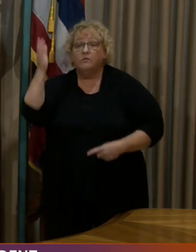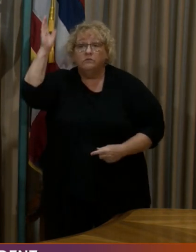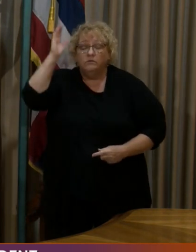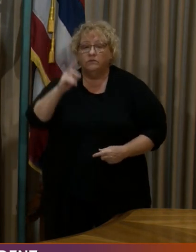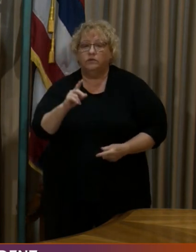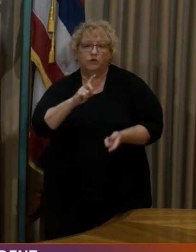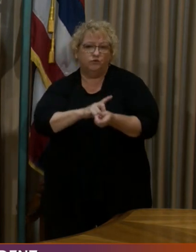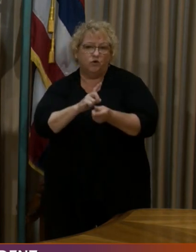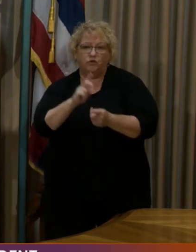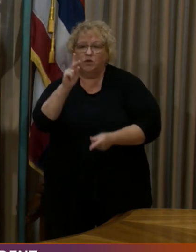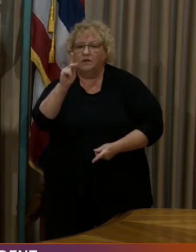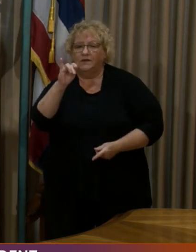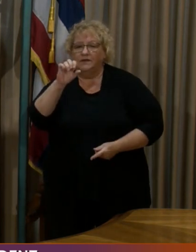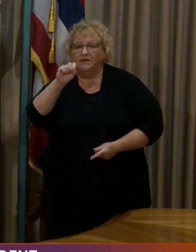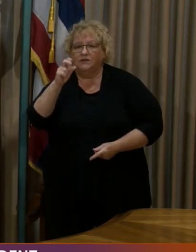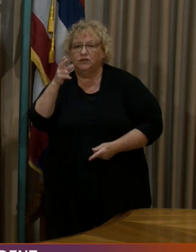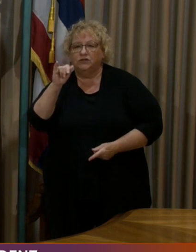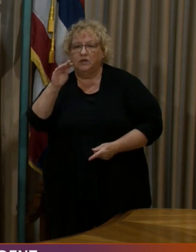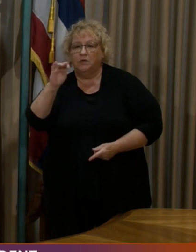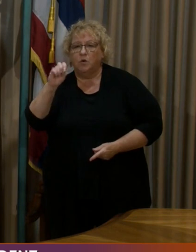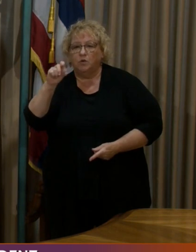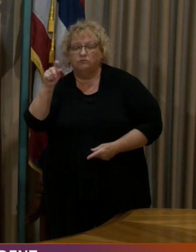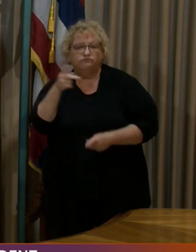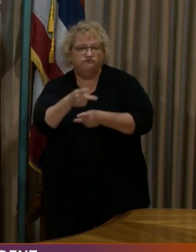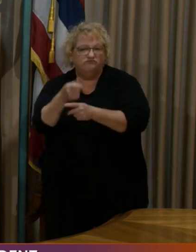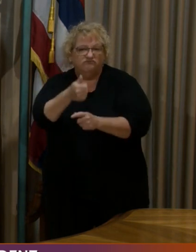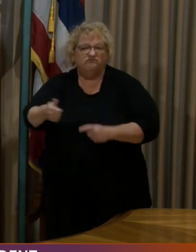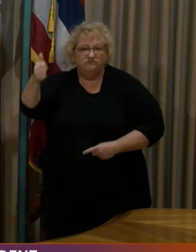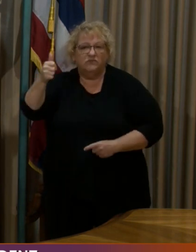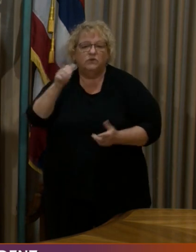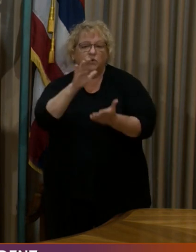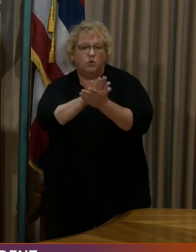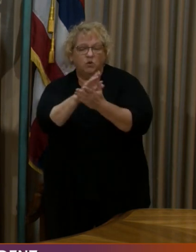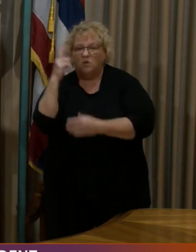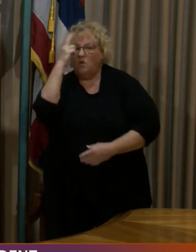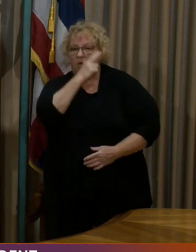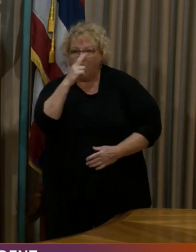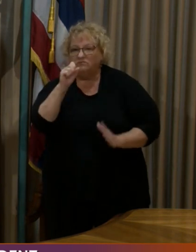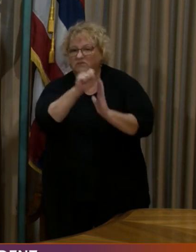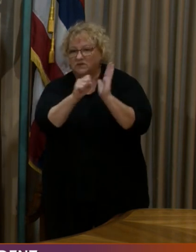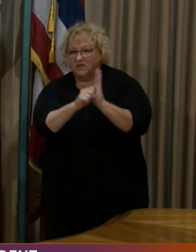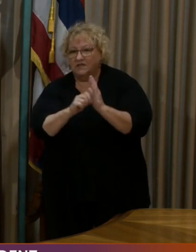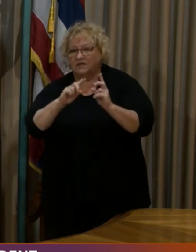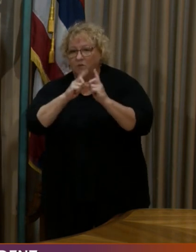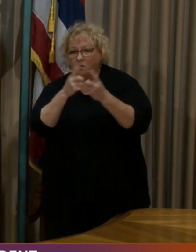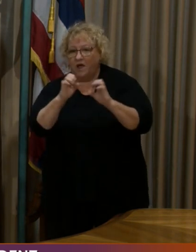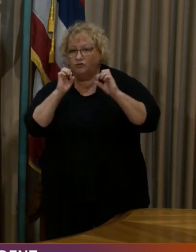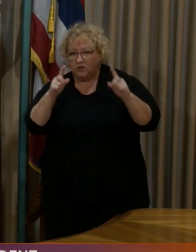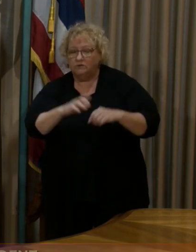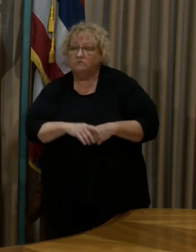INFORMATION ON THESE REOPENING ALSO JOINING US TODAY IS DR. CHRISTINA KISHIMOTO